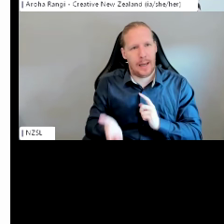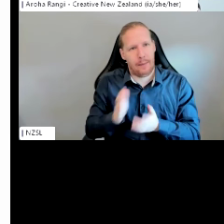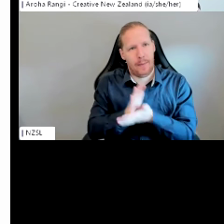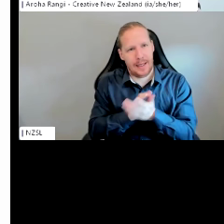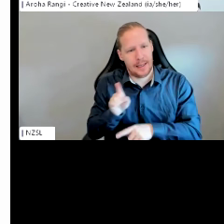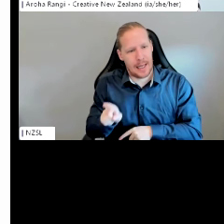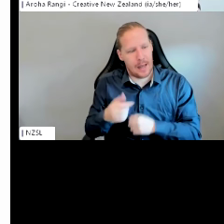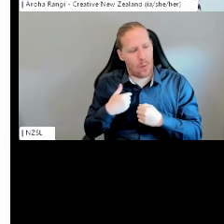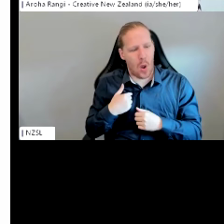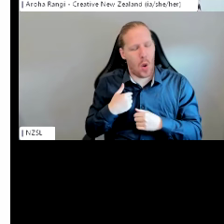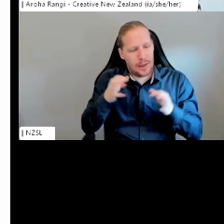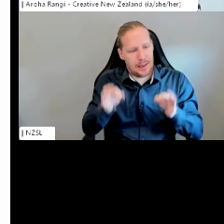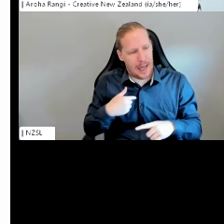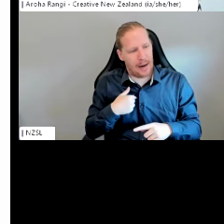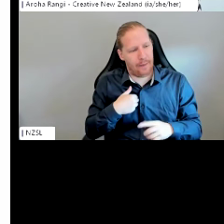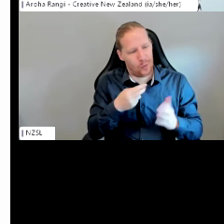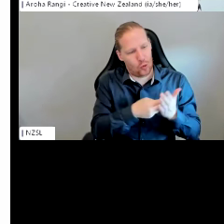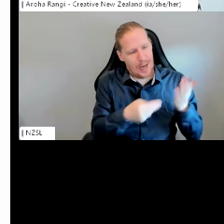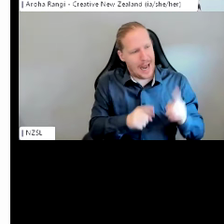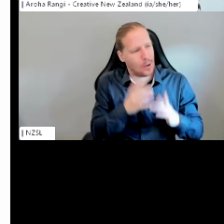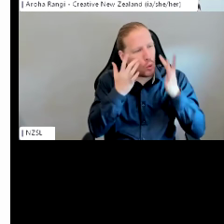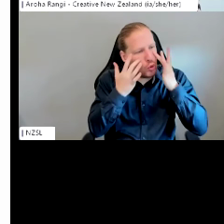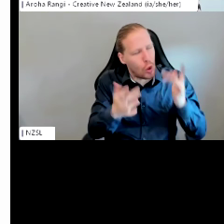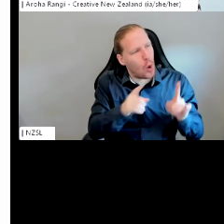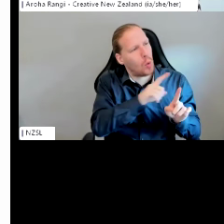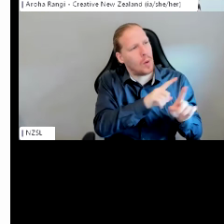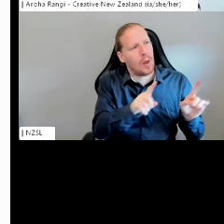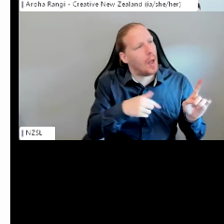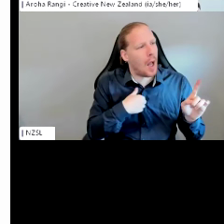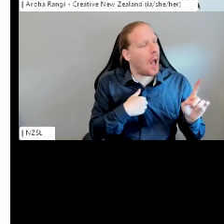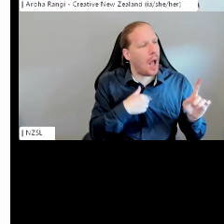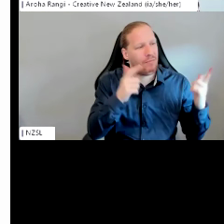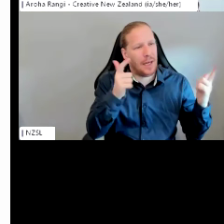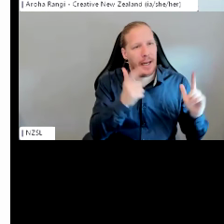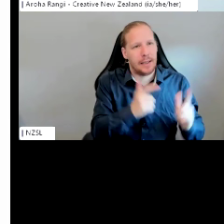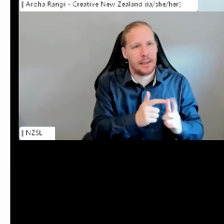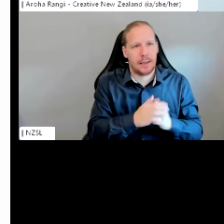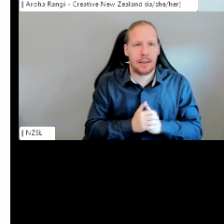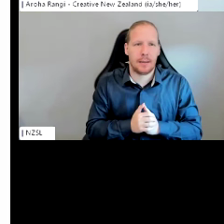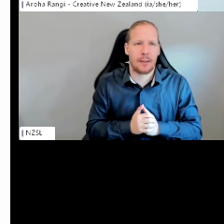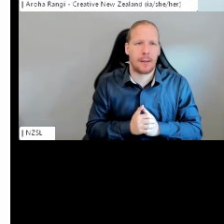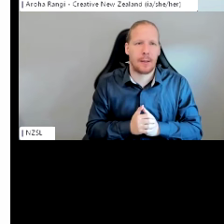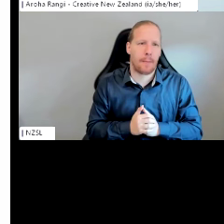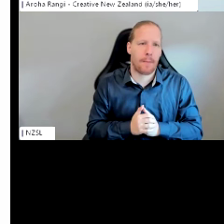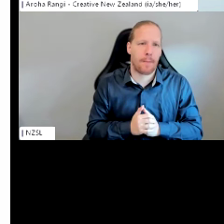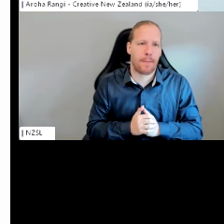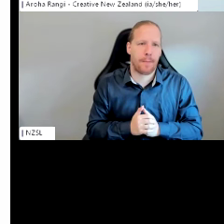are uh lucky to to not go. It's that it's that the decision to attend is spending resources that